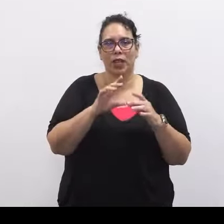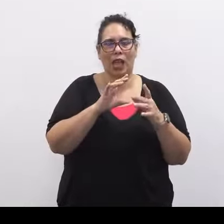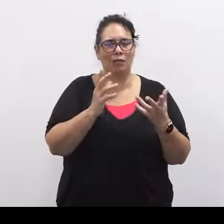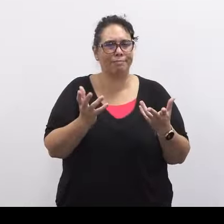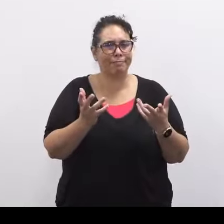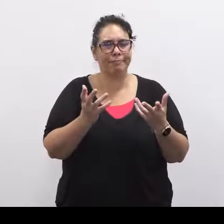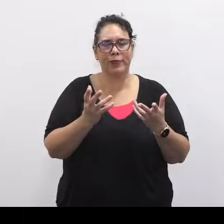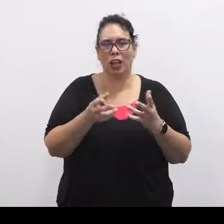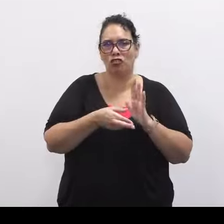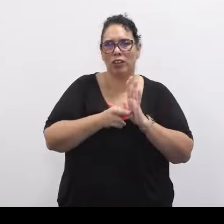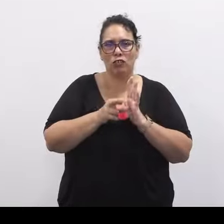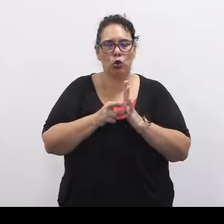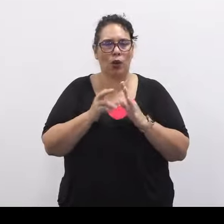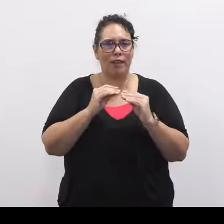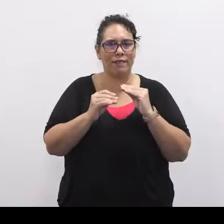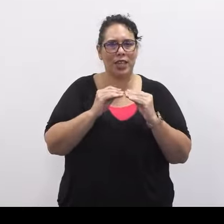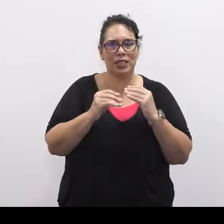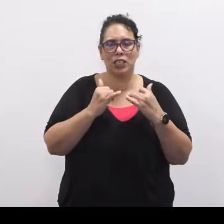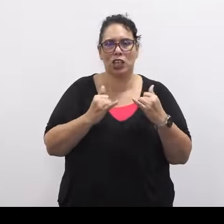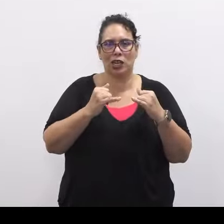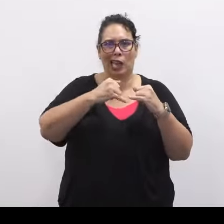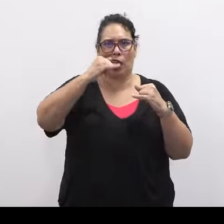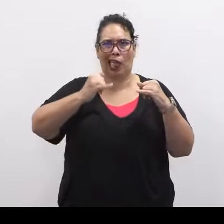and fix the current jagged boundaries.